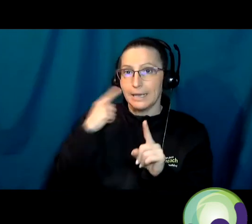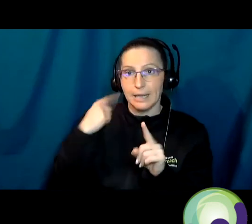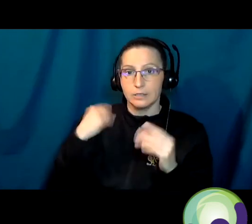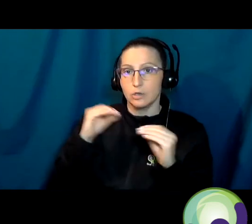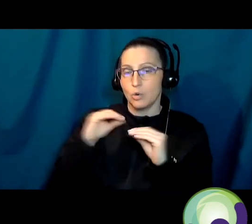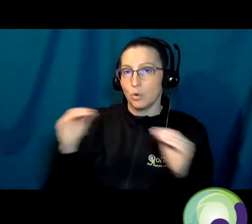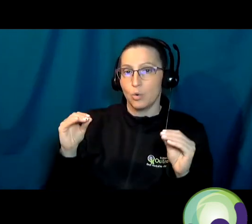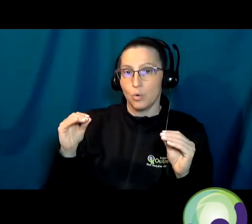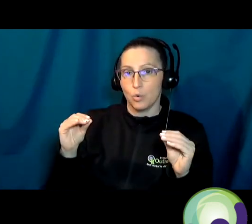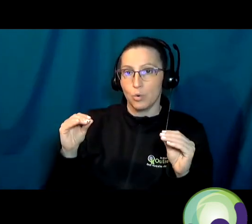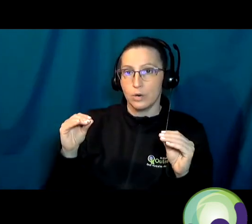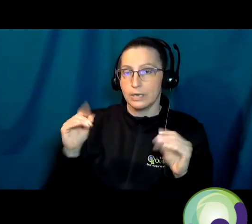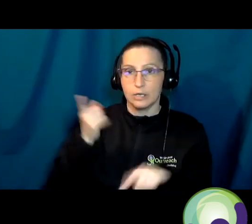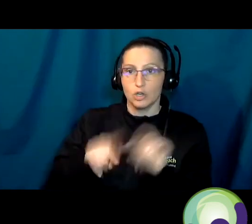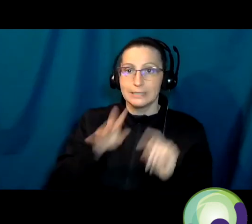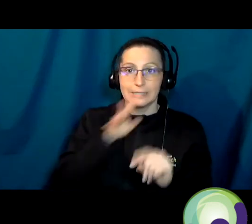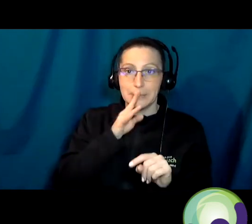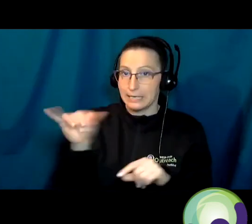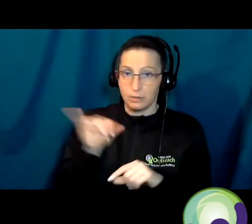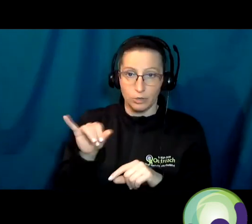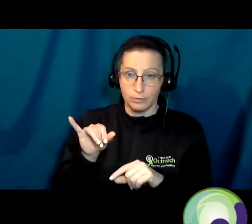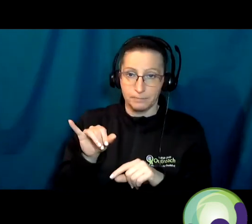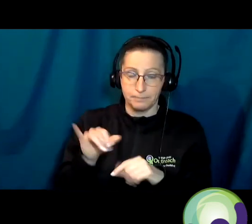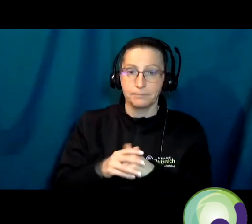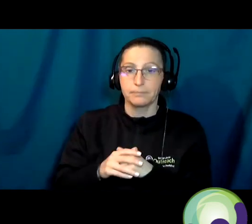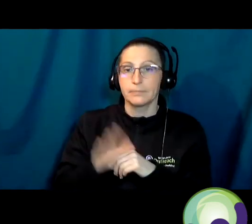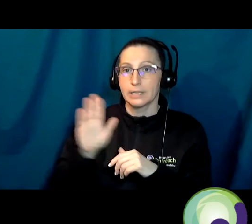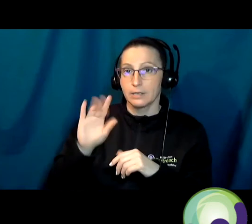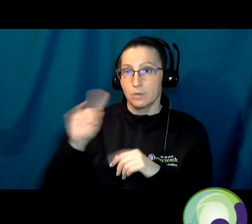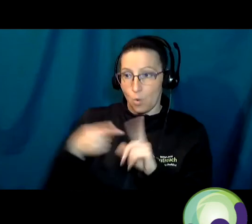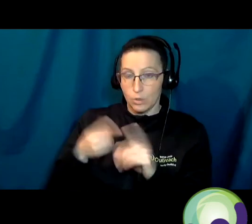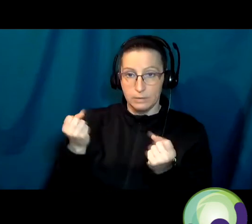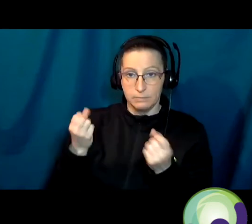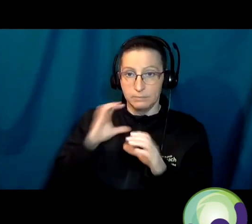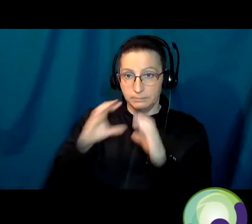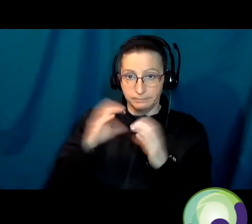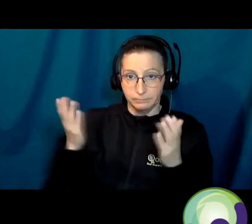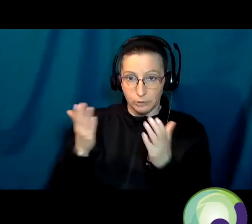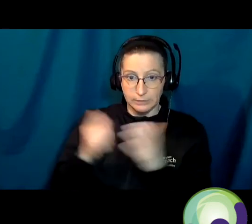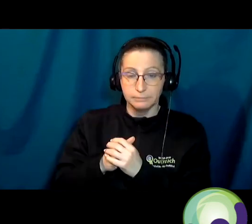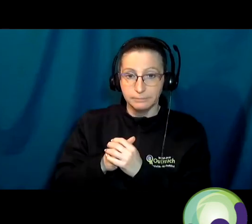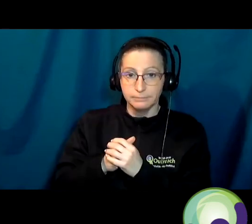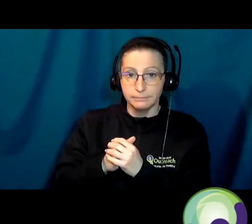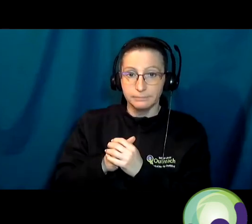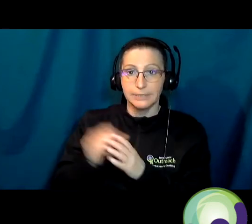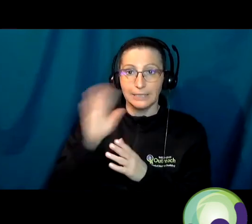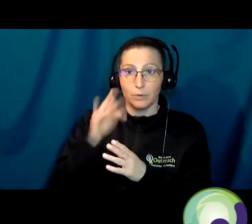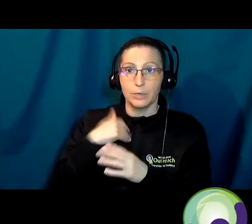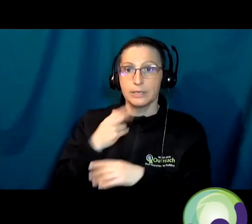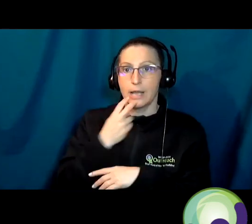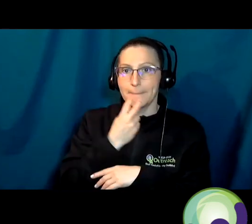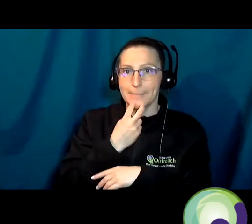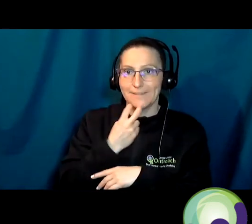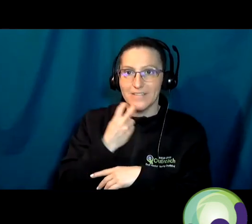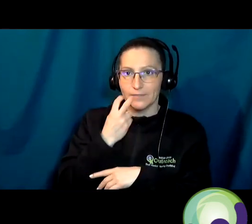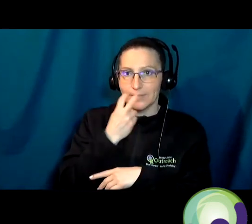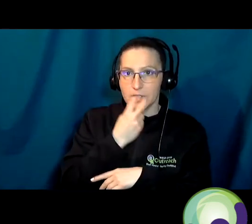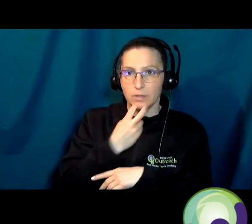no vocal abilities. So he would communicate with us by mouthing the words he had learned